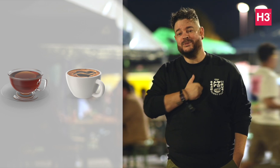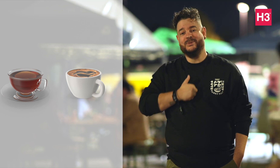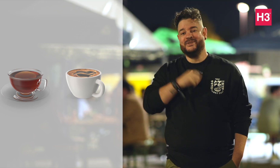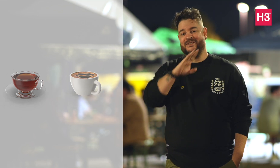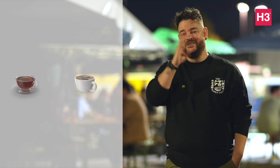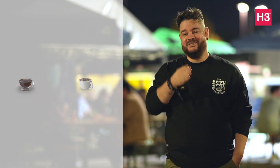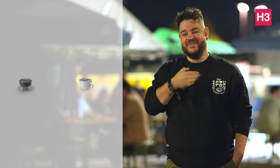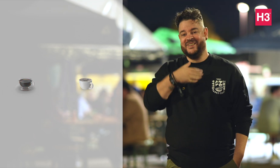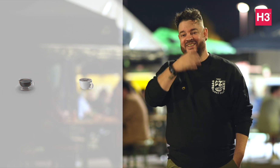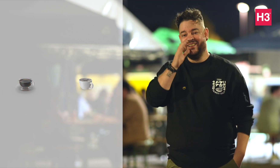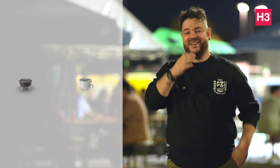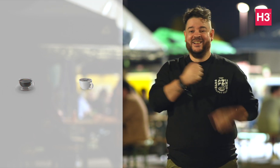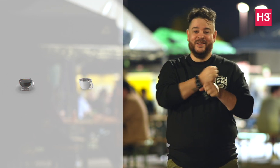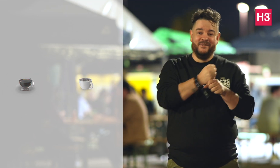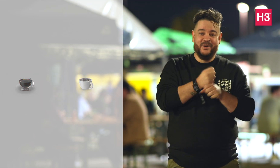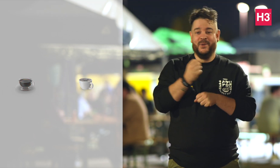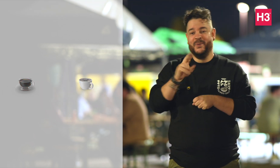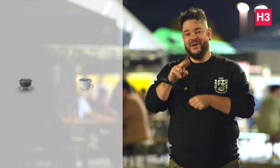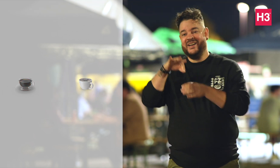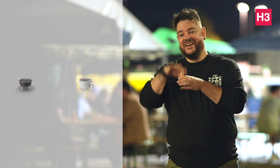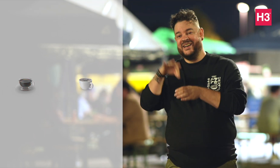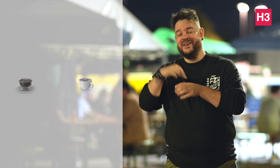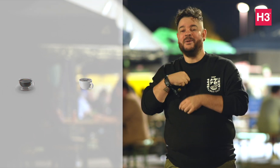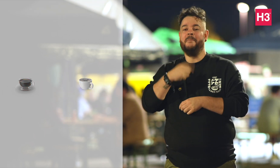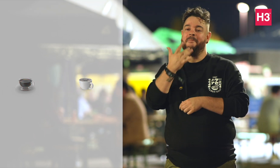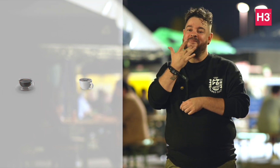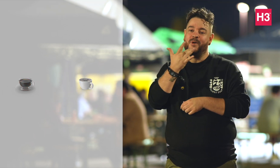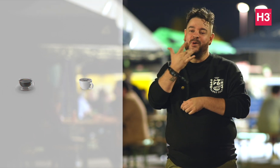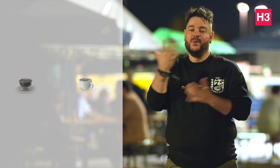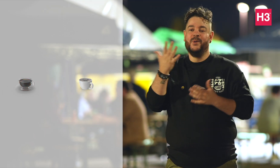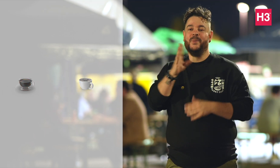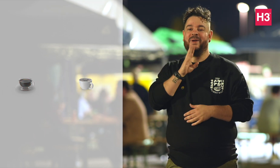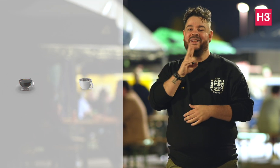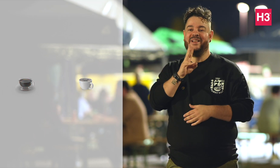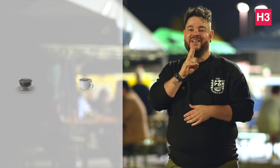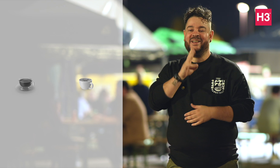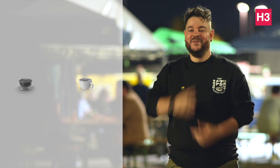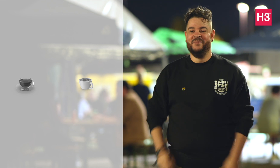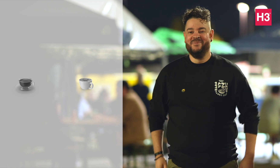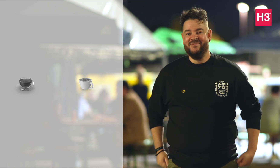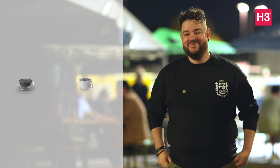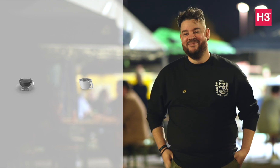Sorry, I never drink tea and coffee. Not my thing. I prefer water.